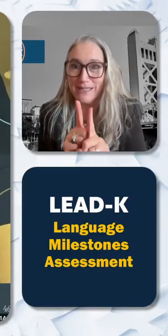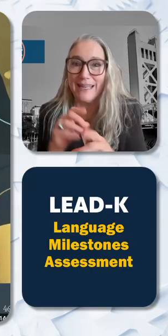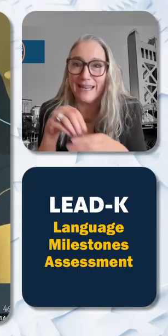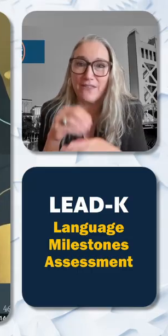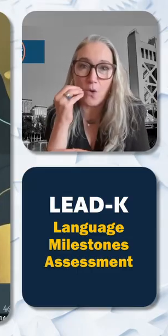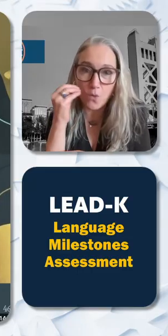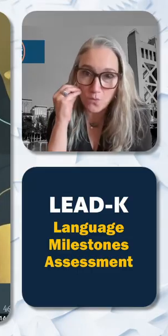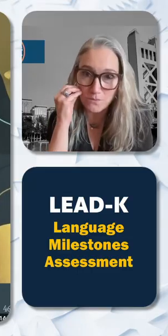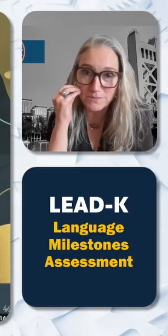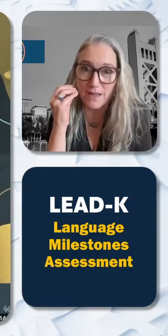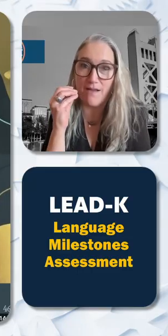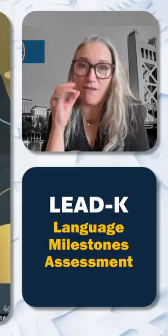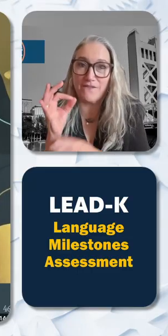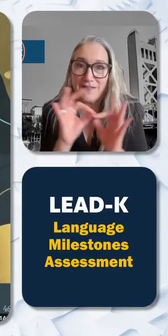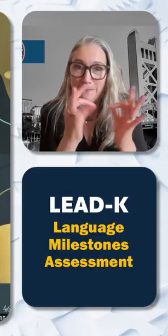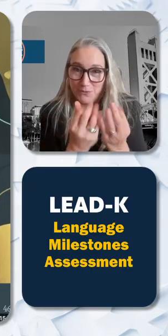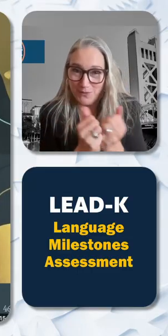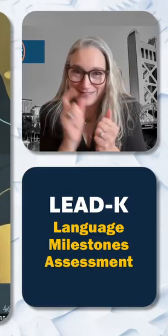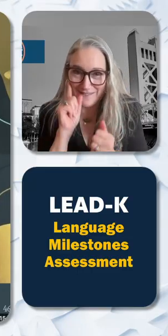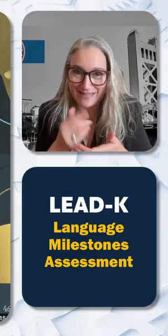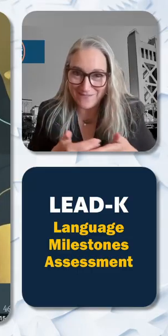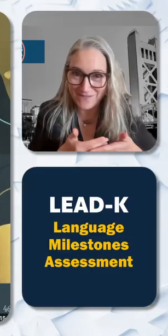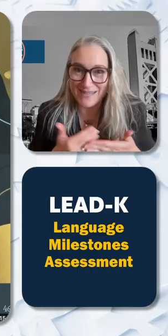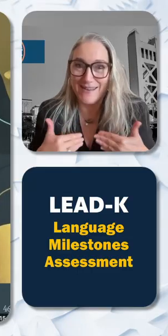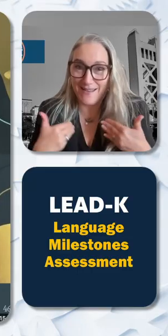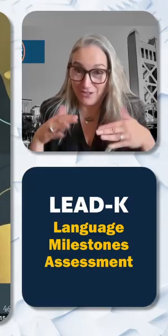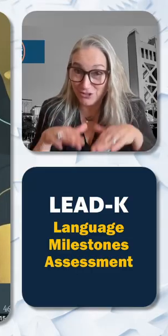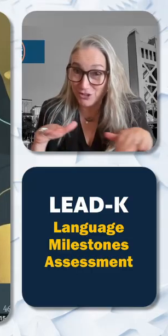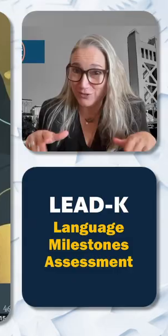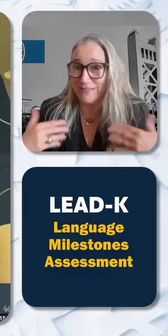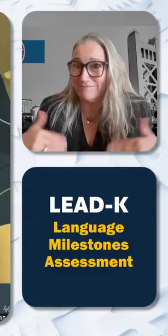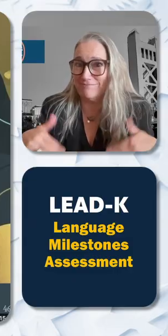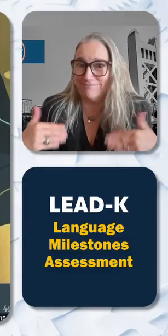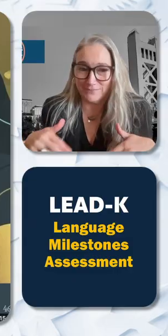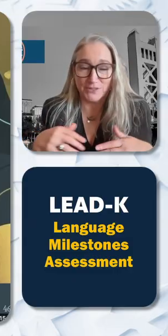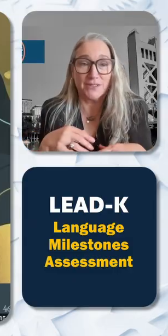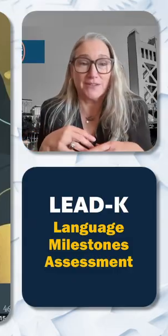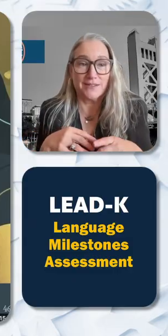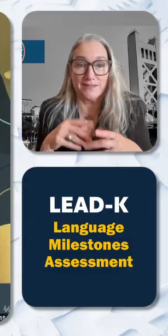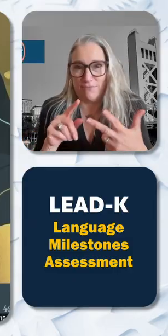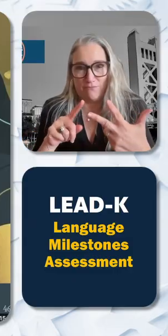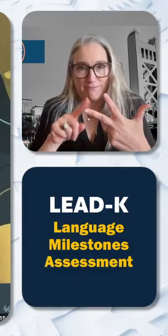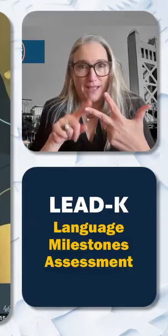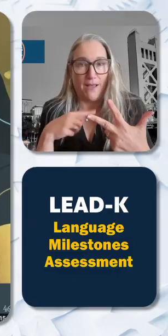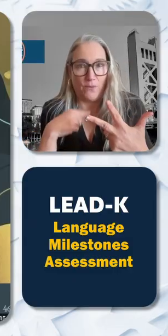For Deaf coaches, deaf mentoring, in the homes of families with deaf babies and young children.